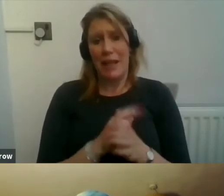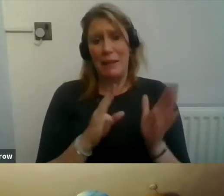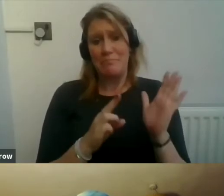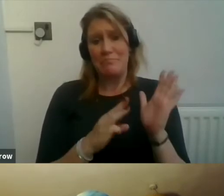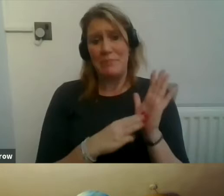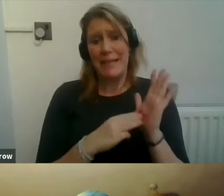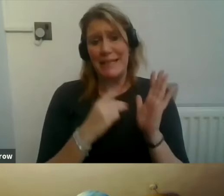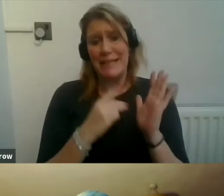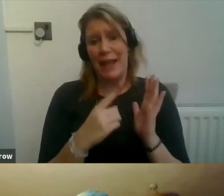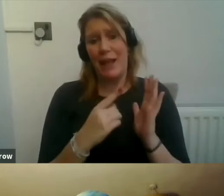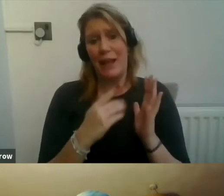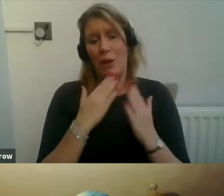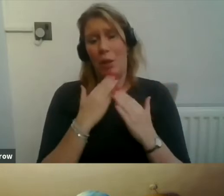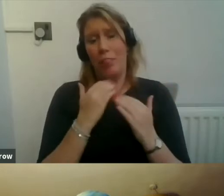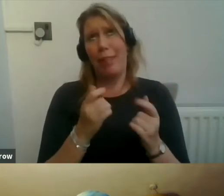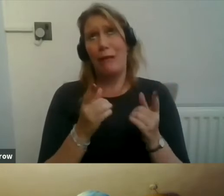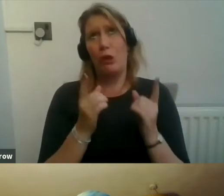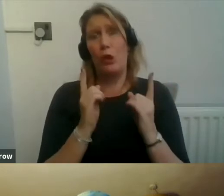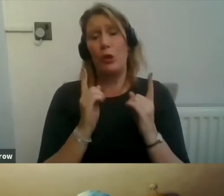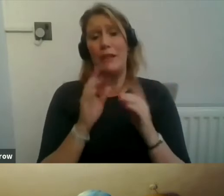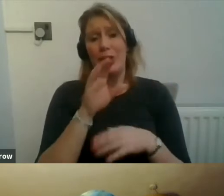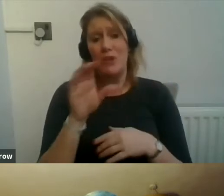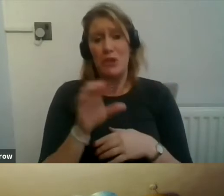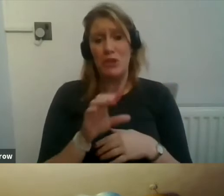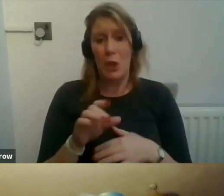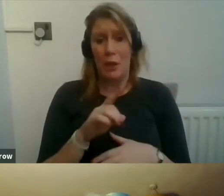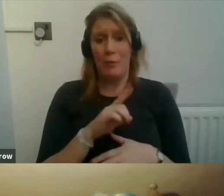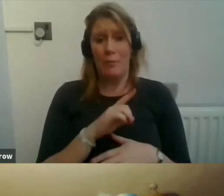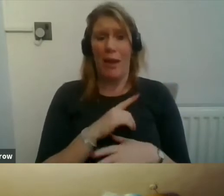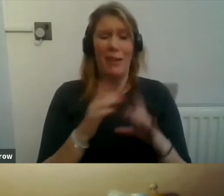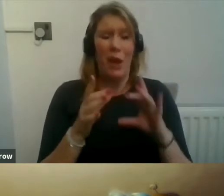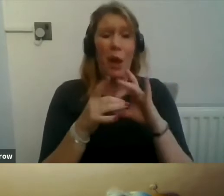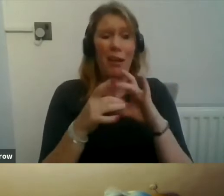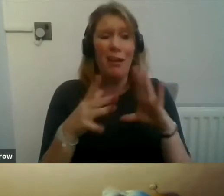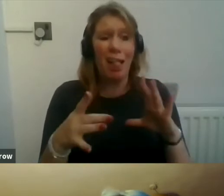Zoom, ropey though they may be sometimes. At least it is a way of us connecting